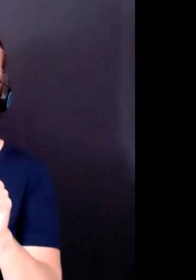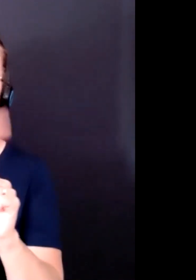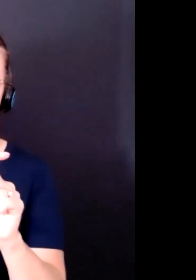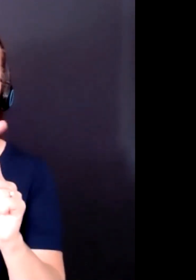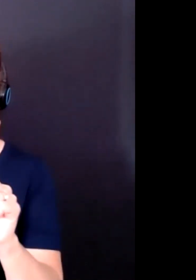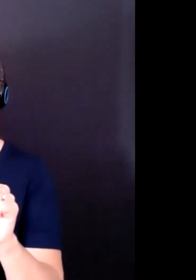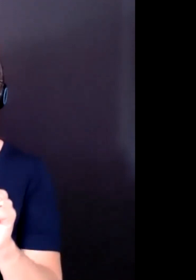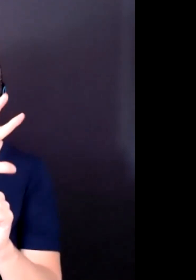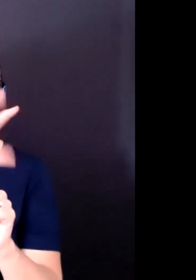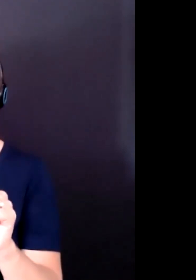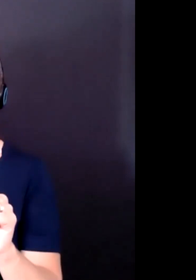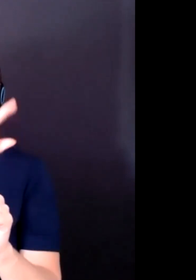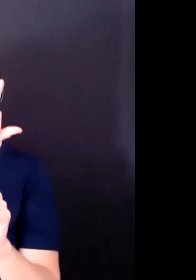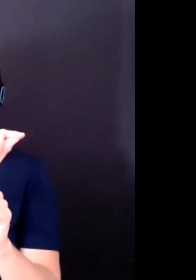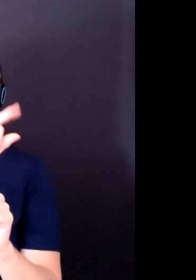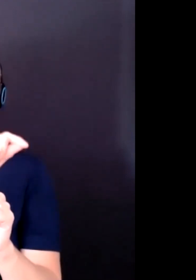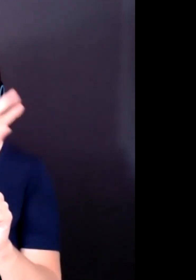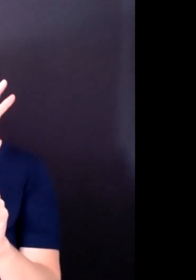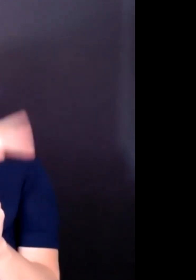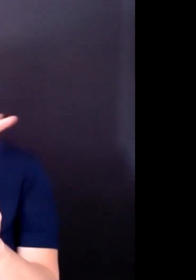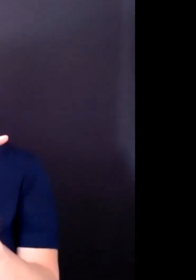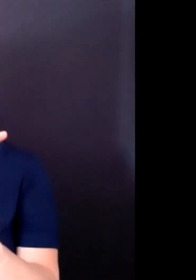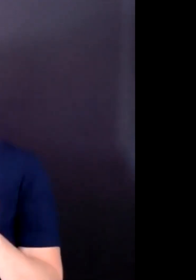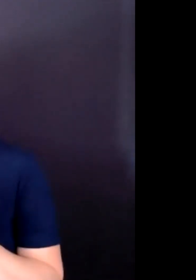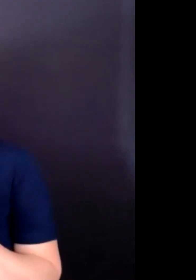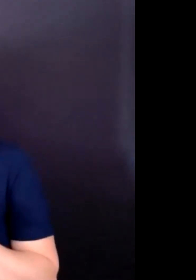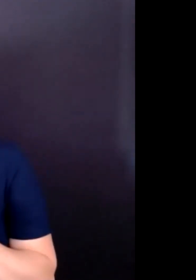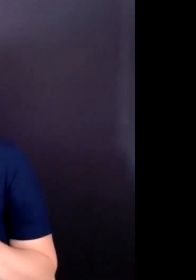we're in the application process to be able to apply for one of